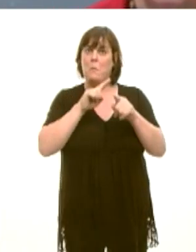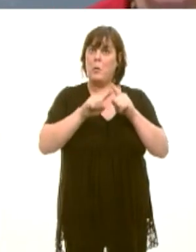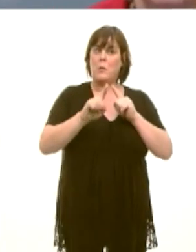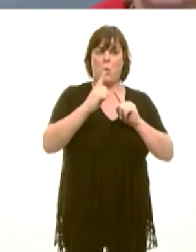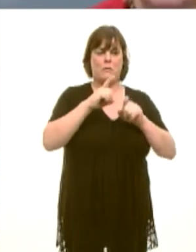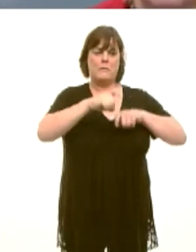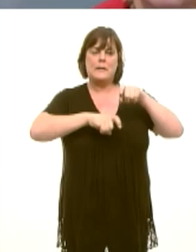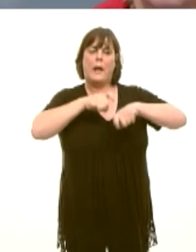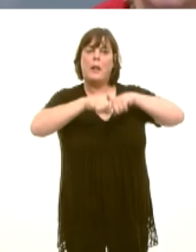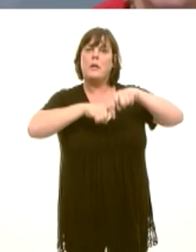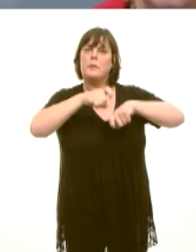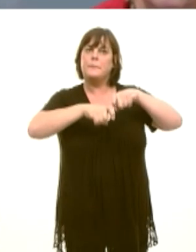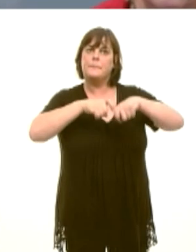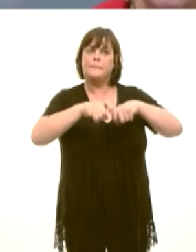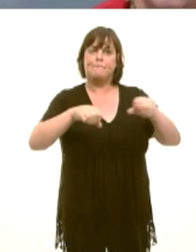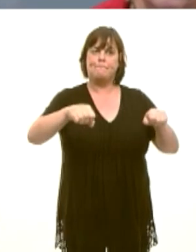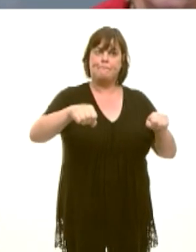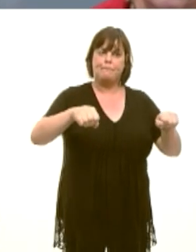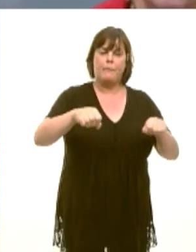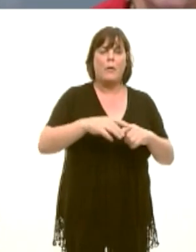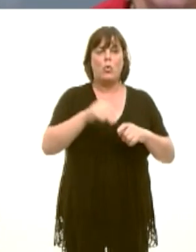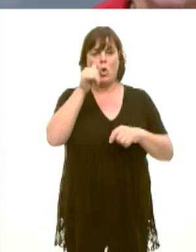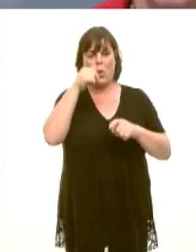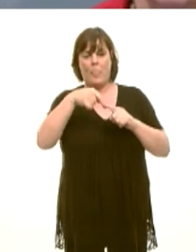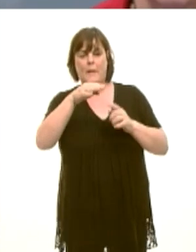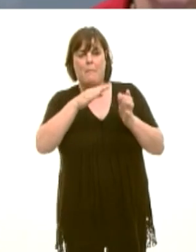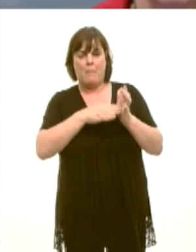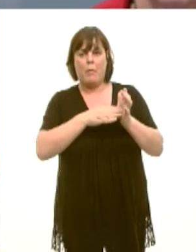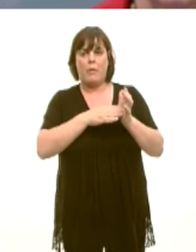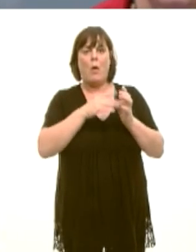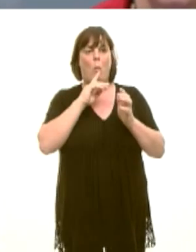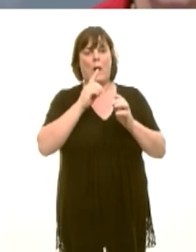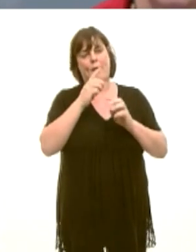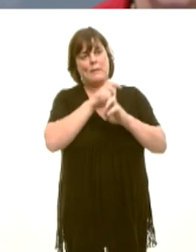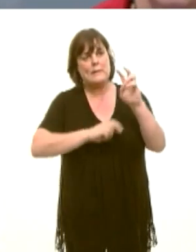will know that, this month, the first cycling Tour of Britain gets under way in Wales. My